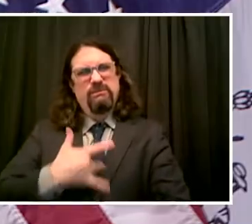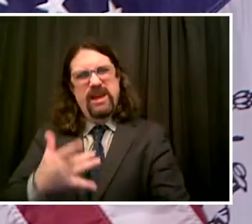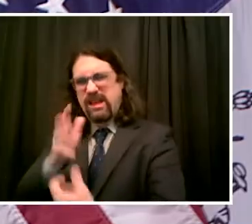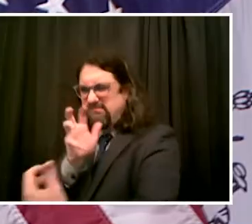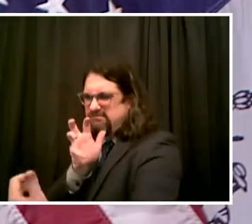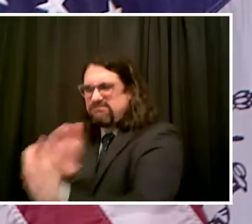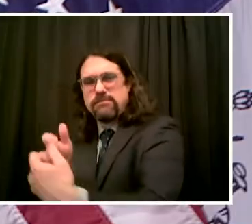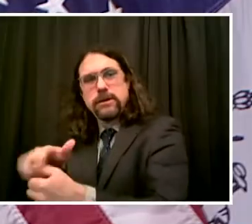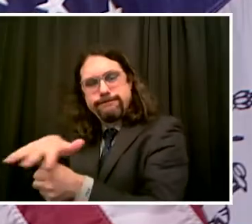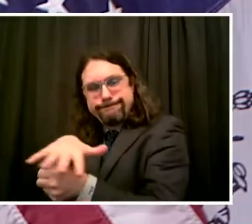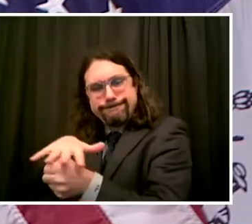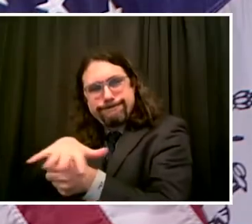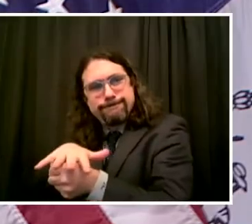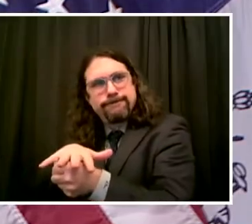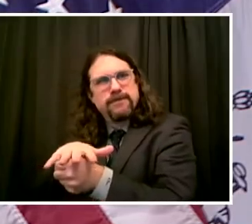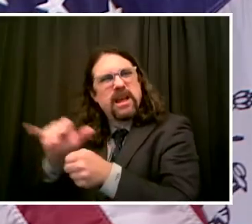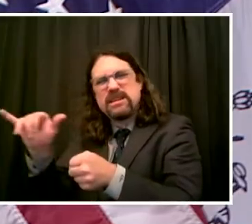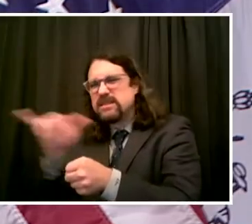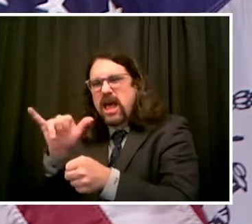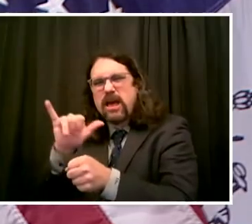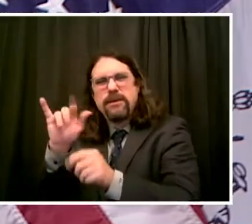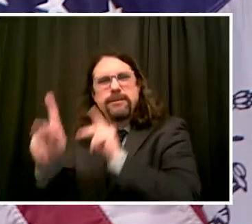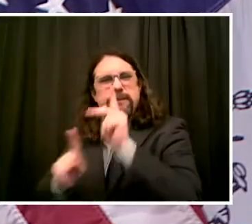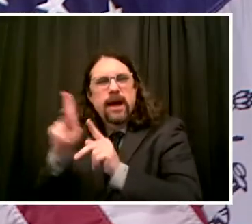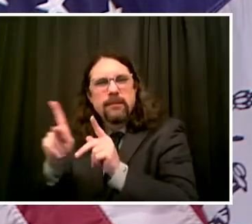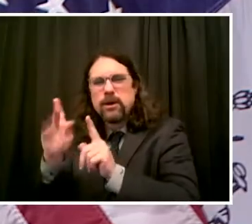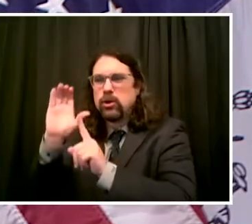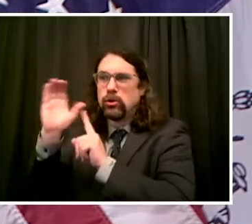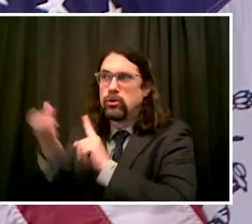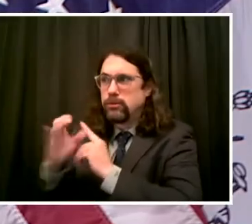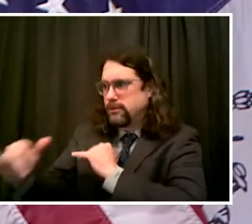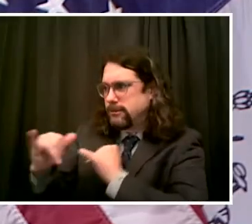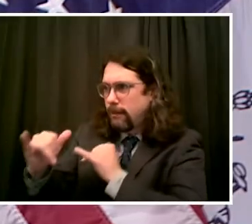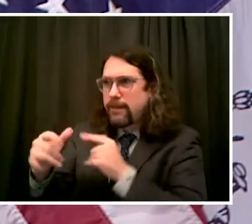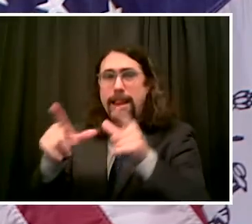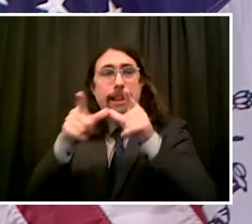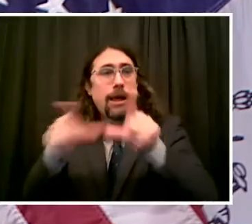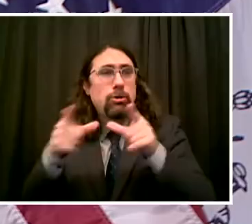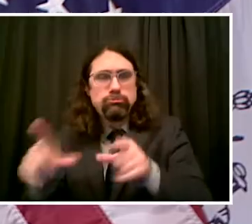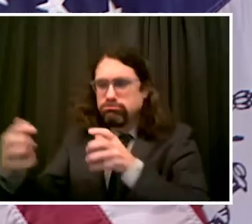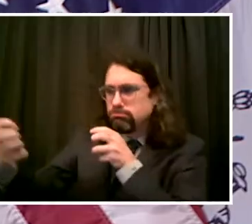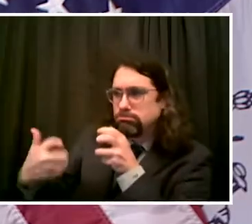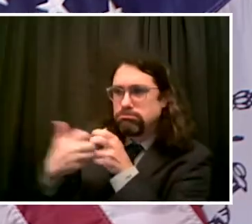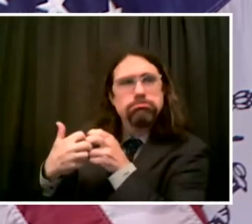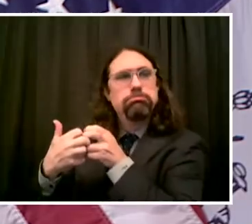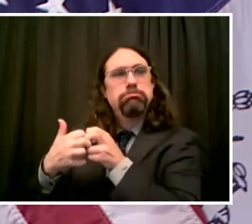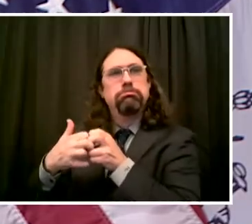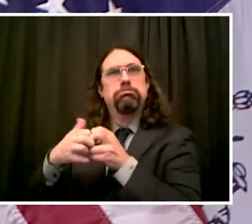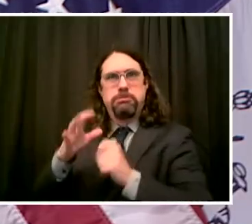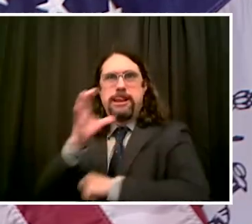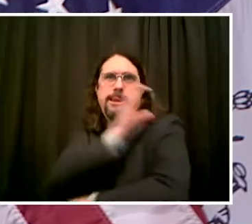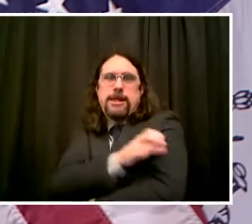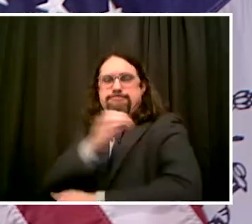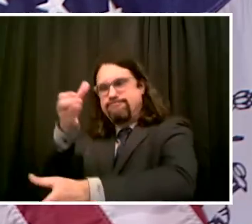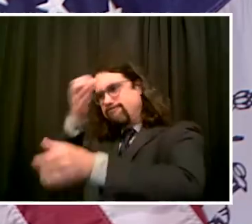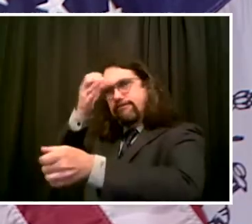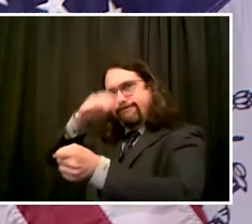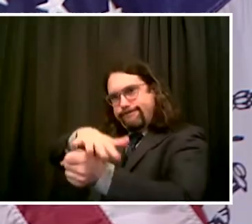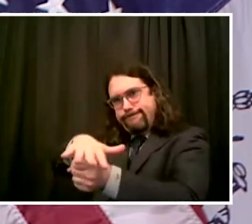AMAZG WORK. ANT HAD TODO A LOT DURING THIS CRISIS BUT WITH MANY, MANY